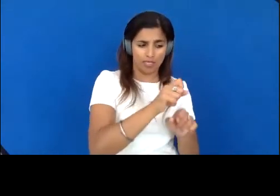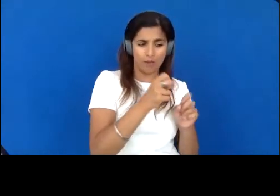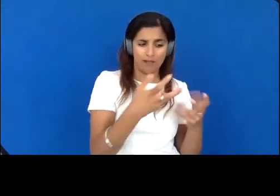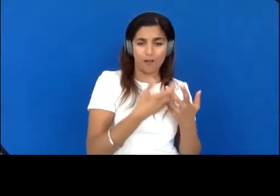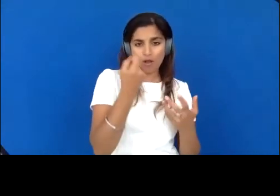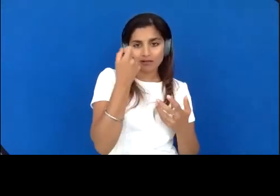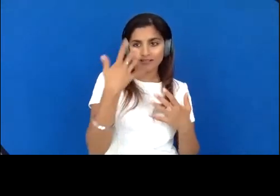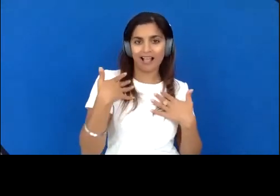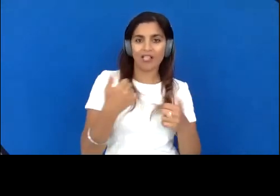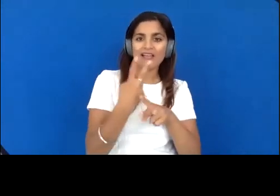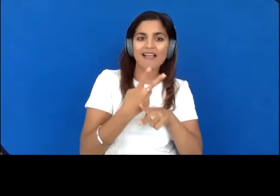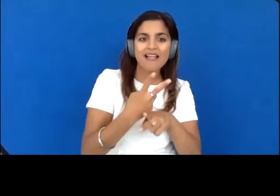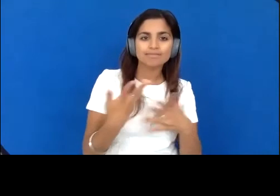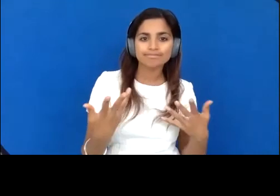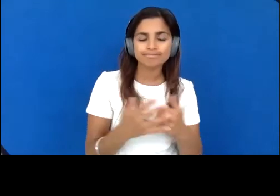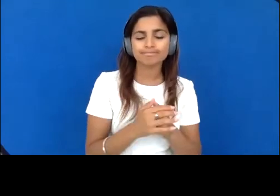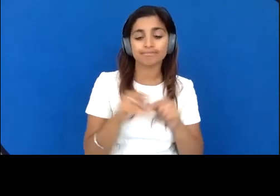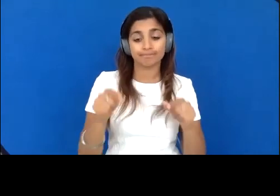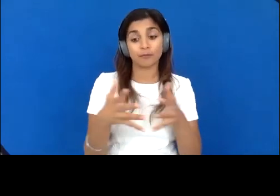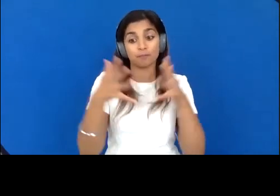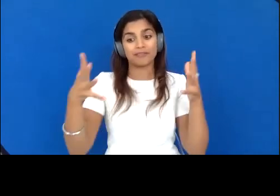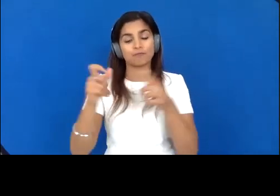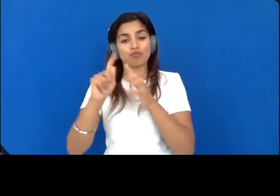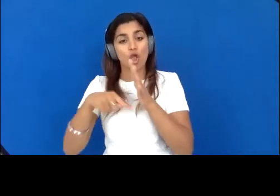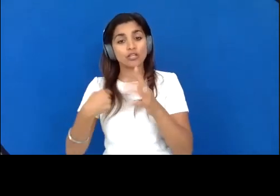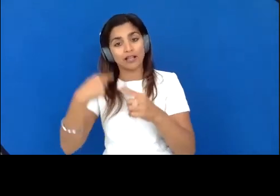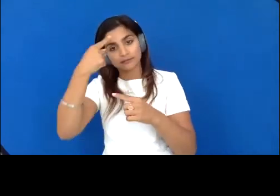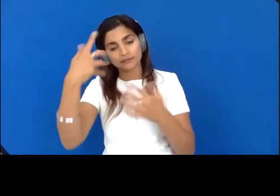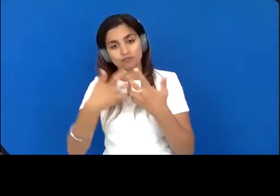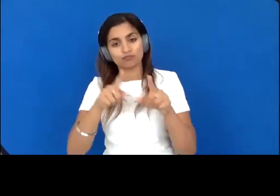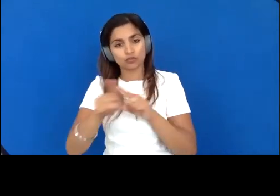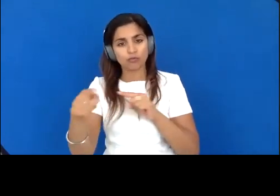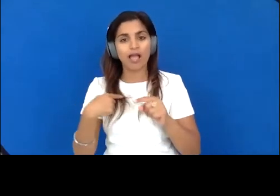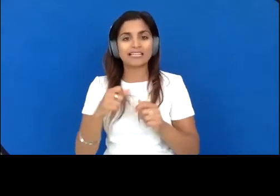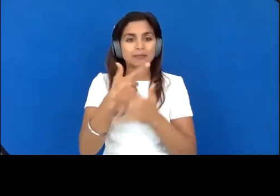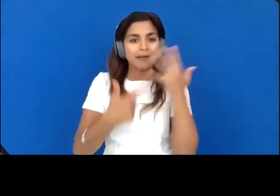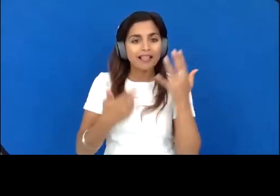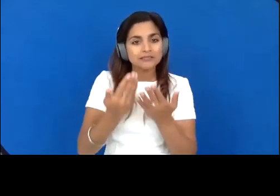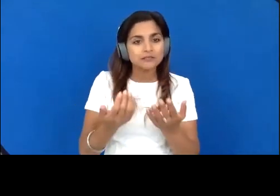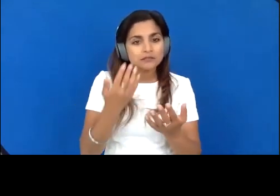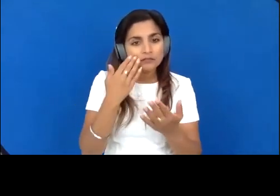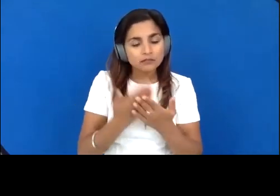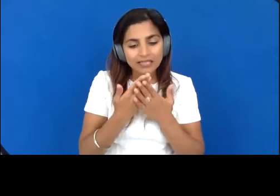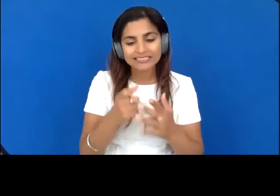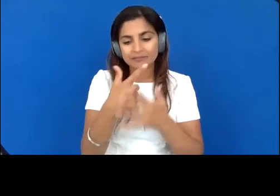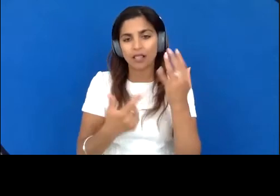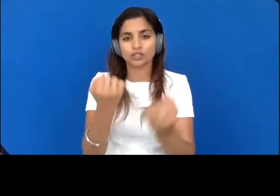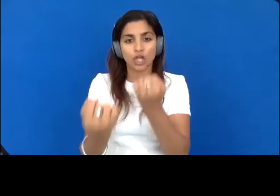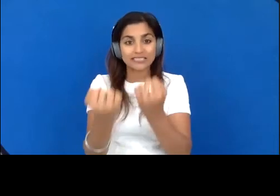to build bridges between disability studies disability justice and properly survivor activists I'm happy to discuss this are the research of the CUNY as